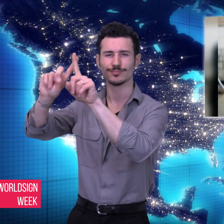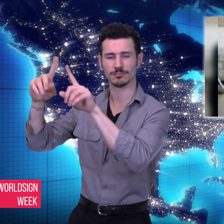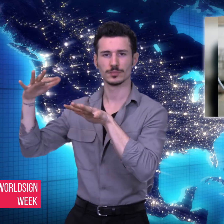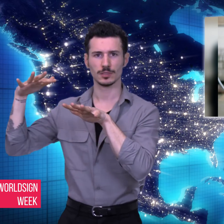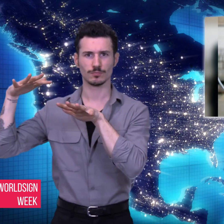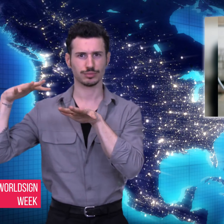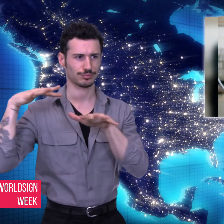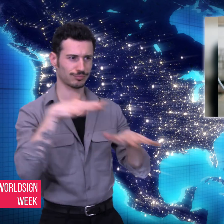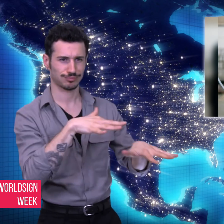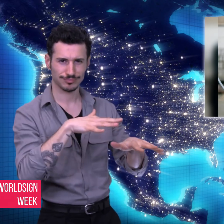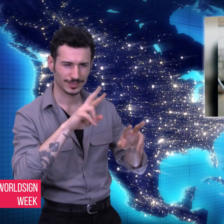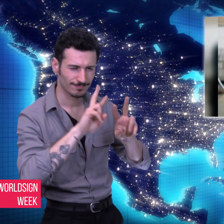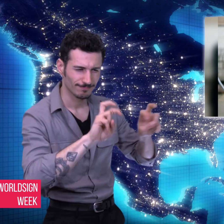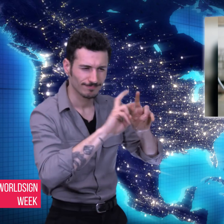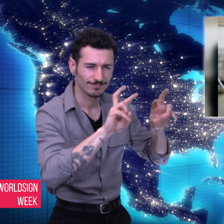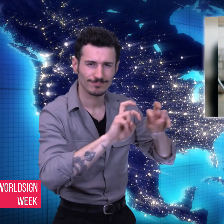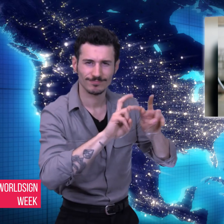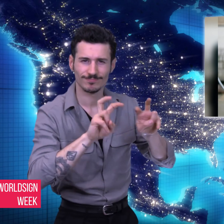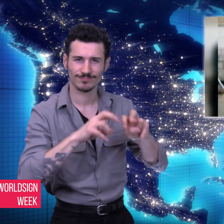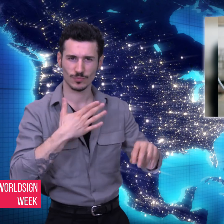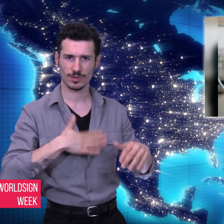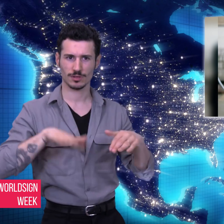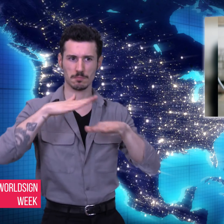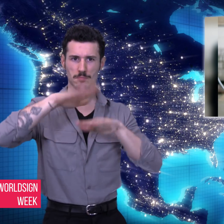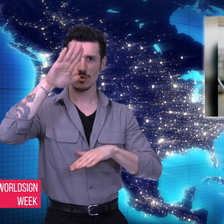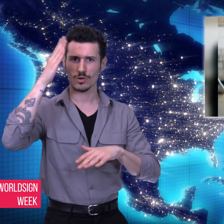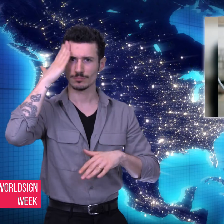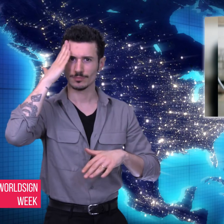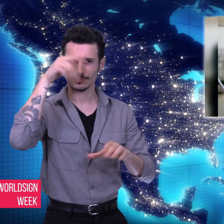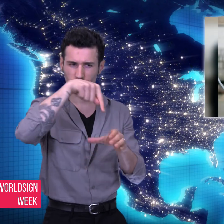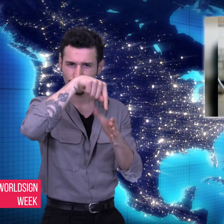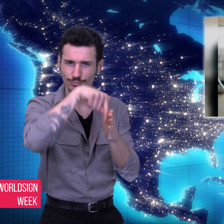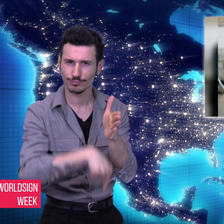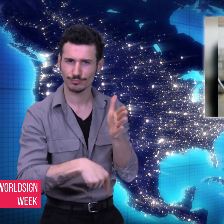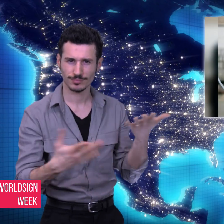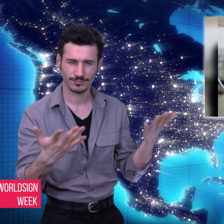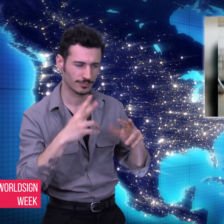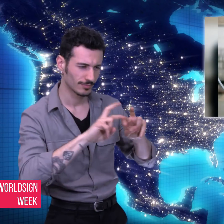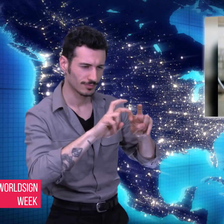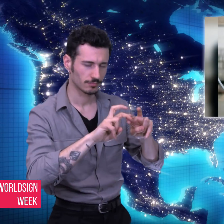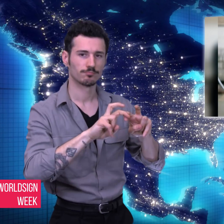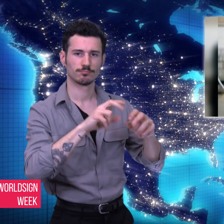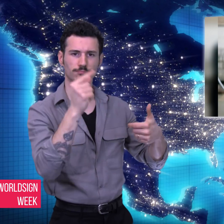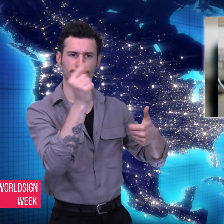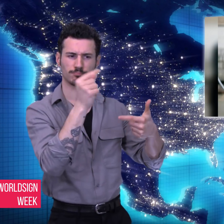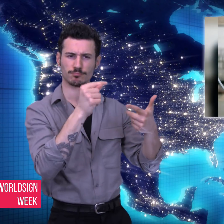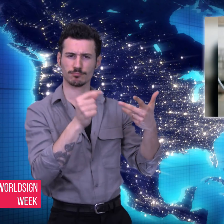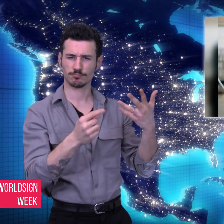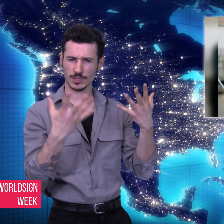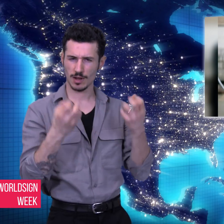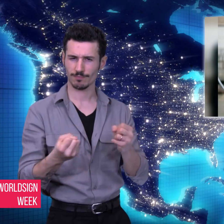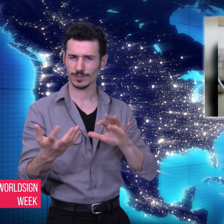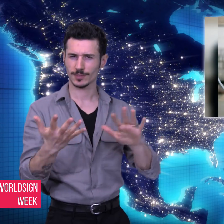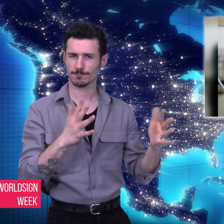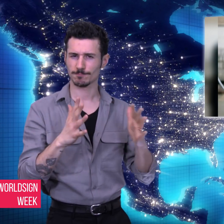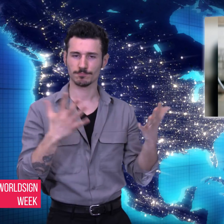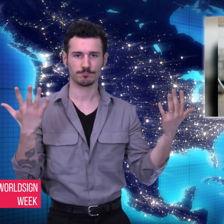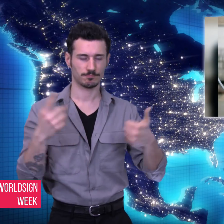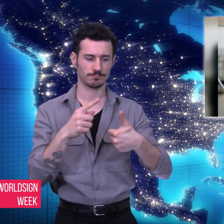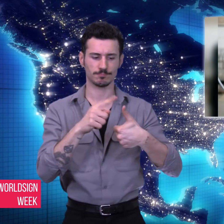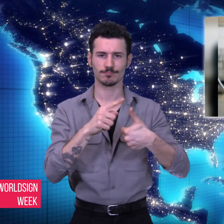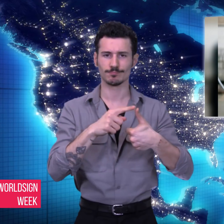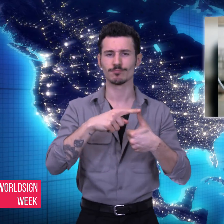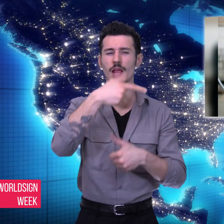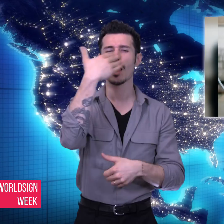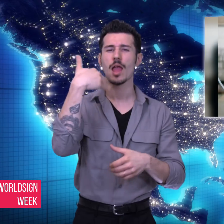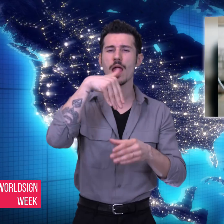multiple investigations on illegal financing of his 2007